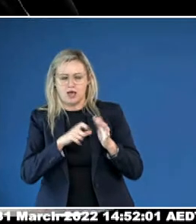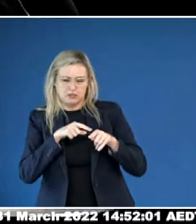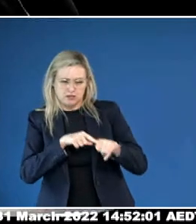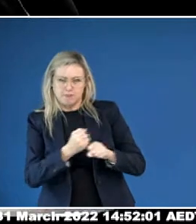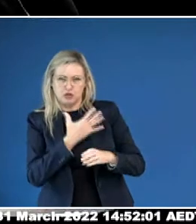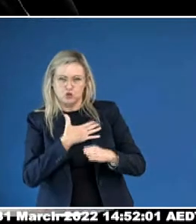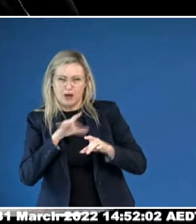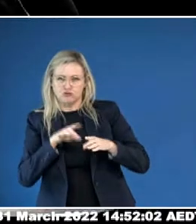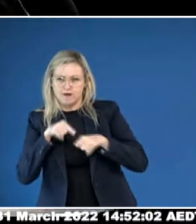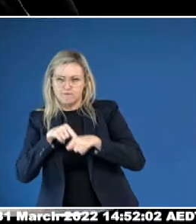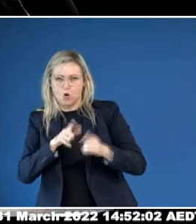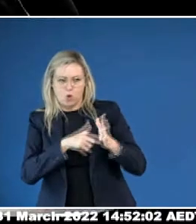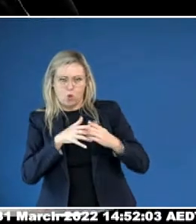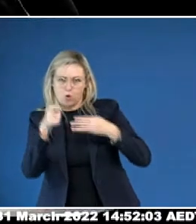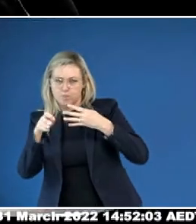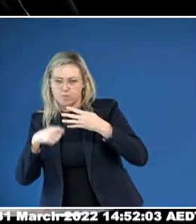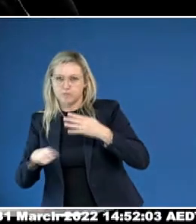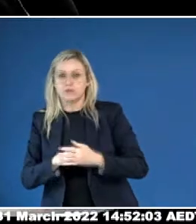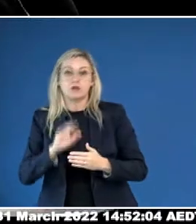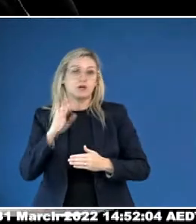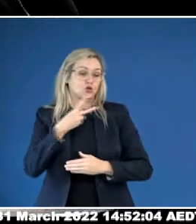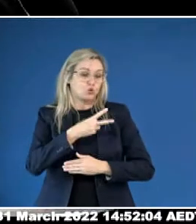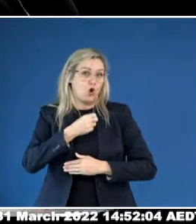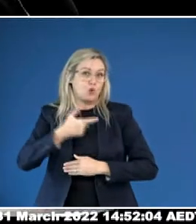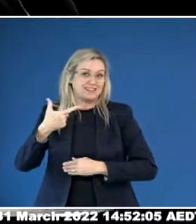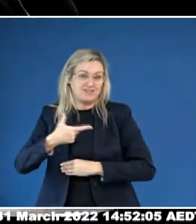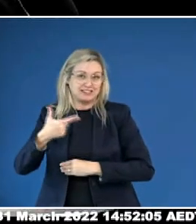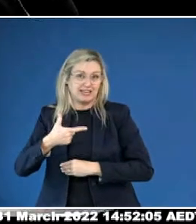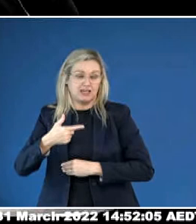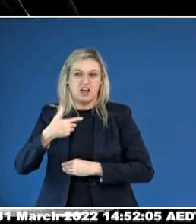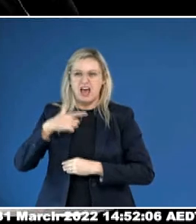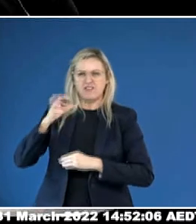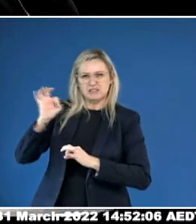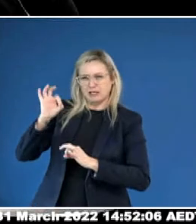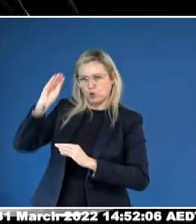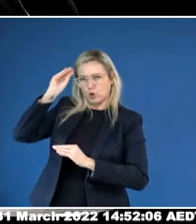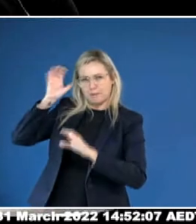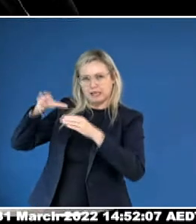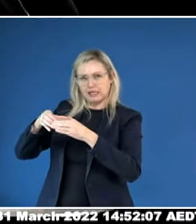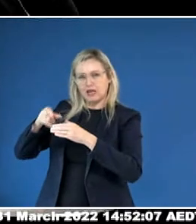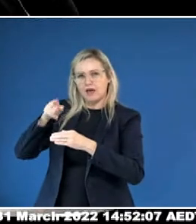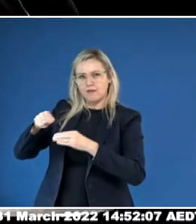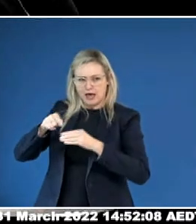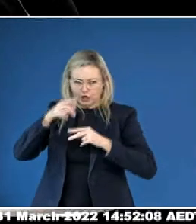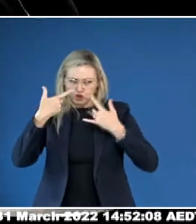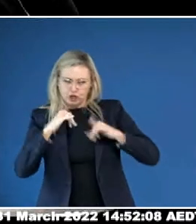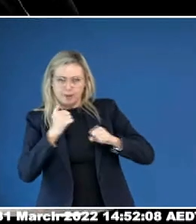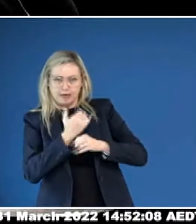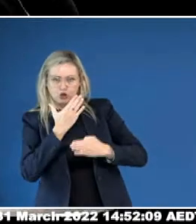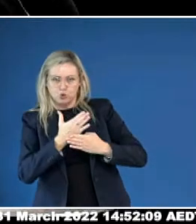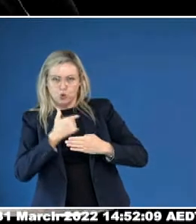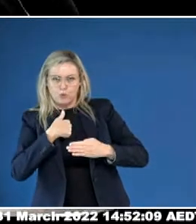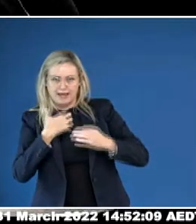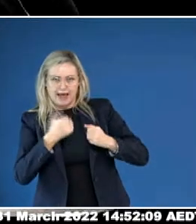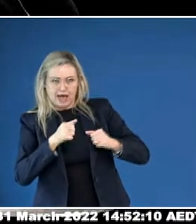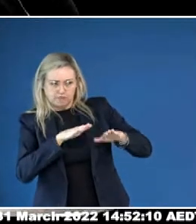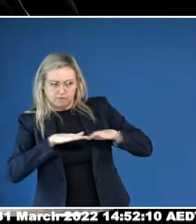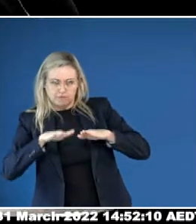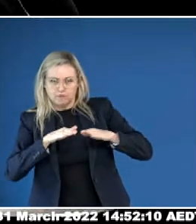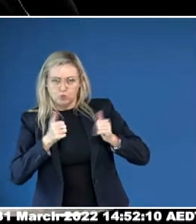And in 2017, the CEDAW committee published a general comment - General Recommendation 35